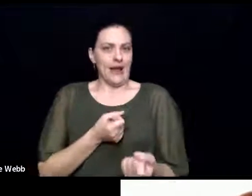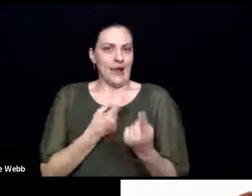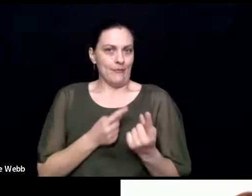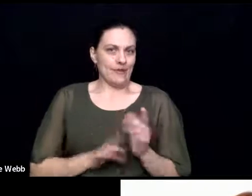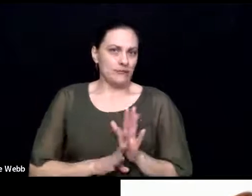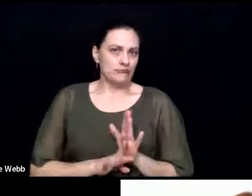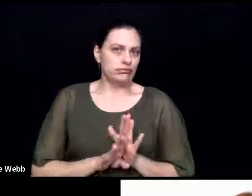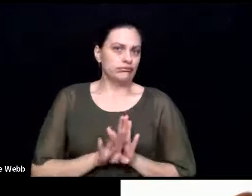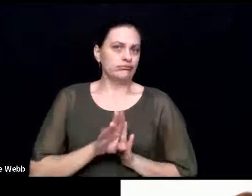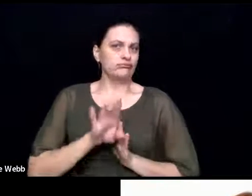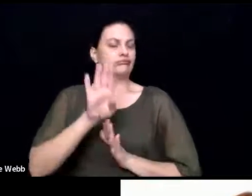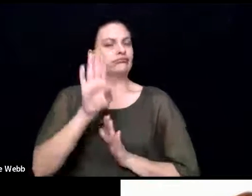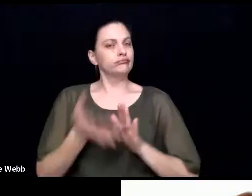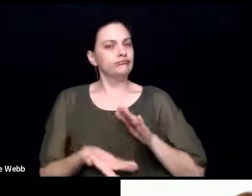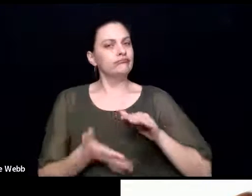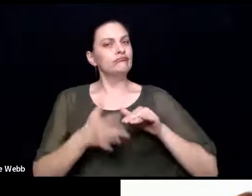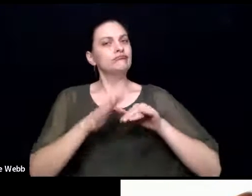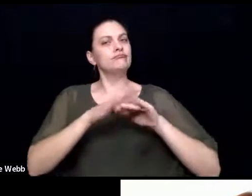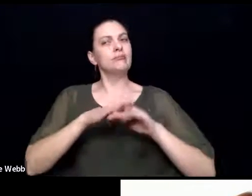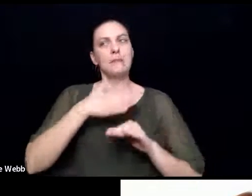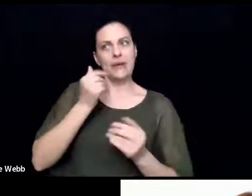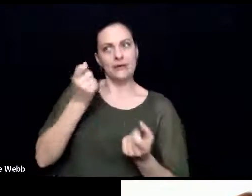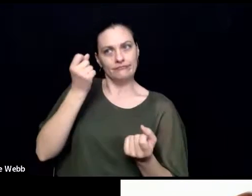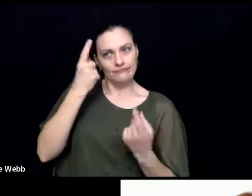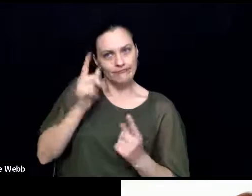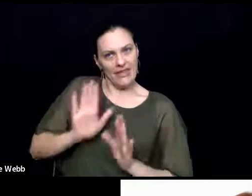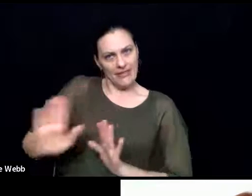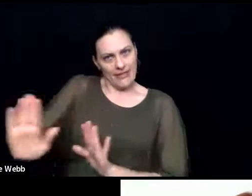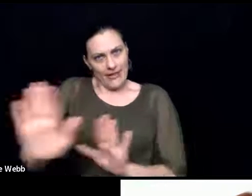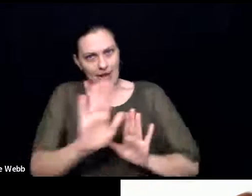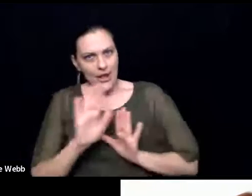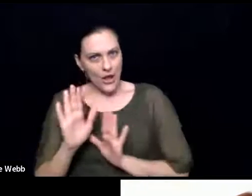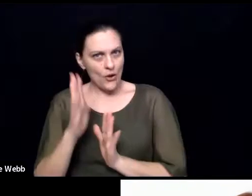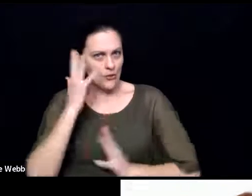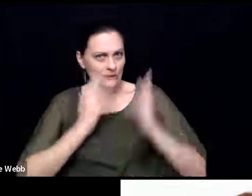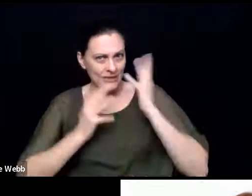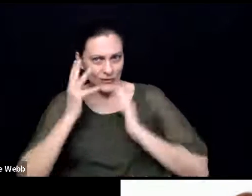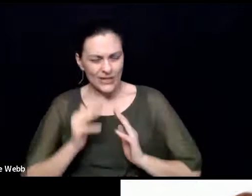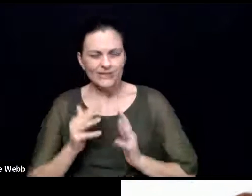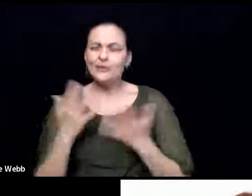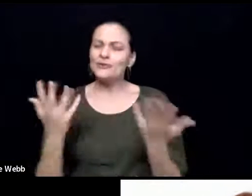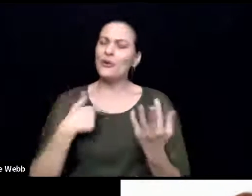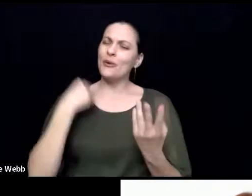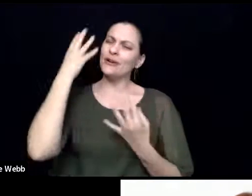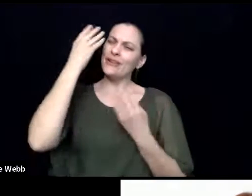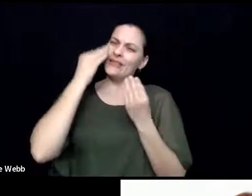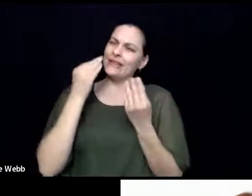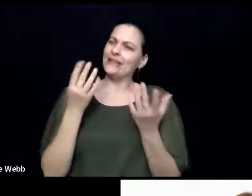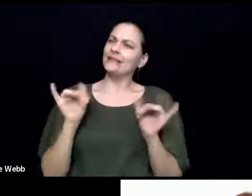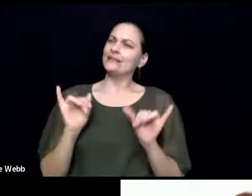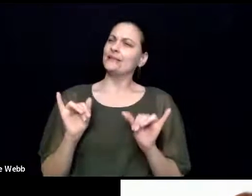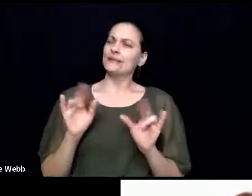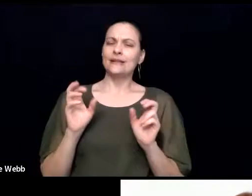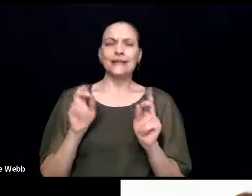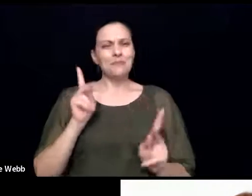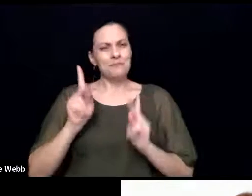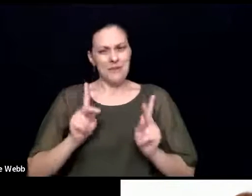how do we get past the divides and start reconciliation? One of the things that's